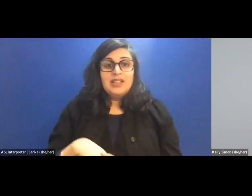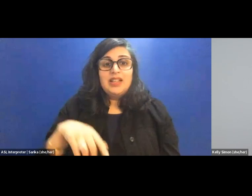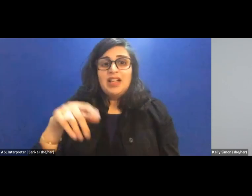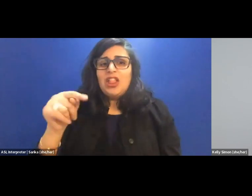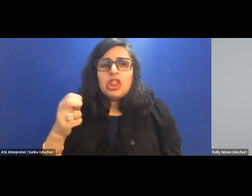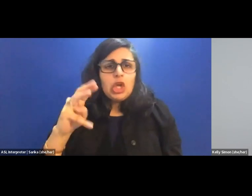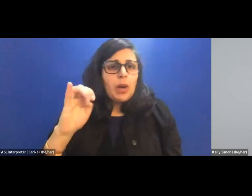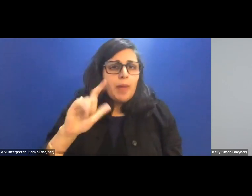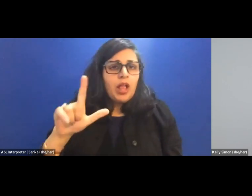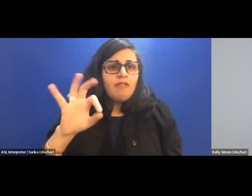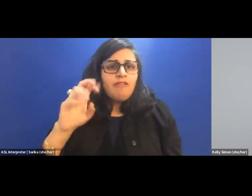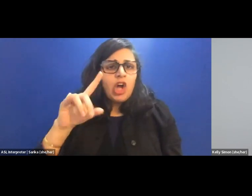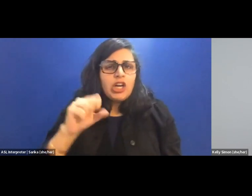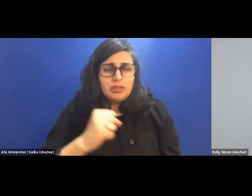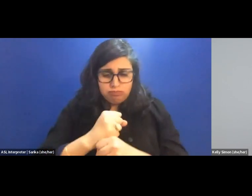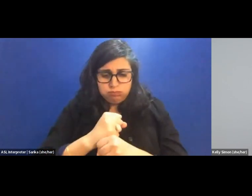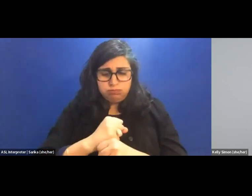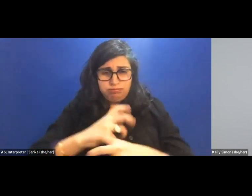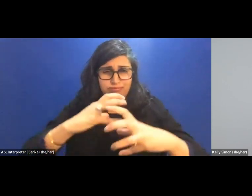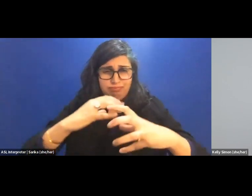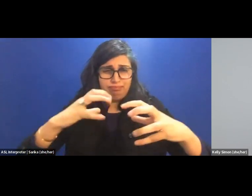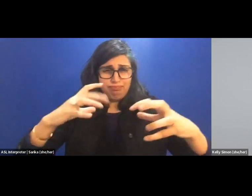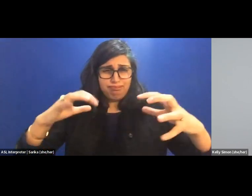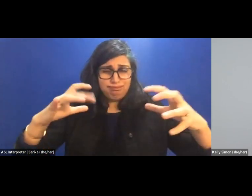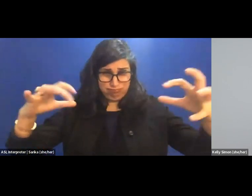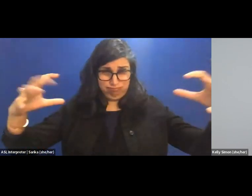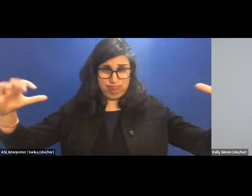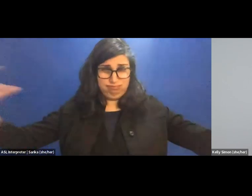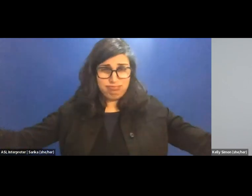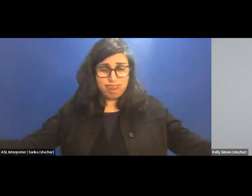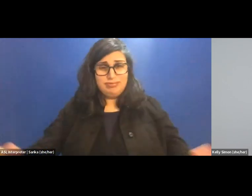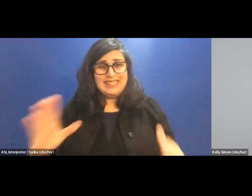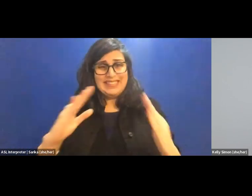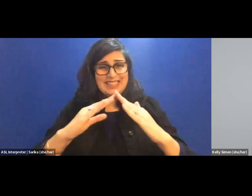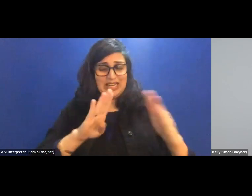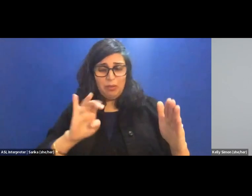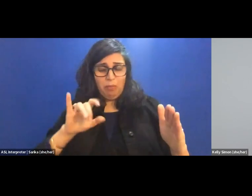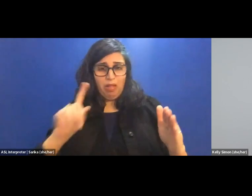protestors including tear gas and other chemical weapons. In Portland, we saw